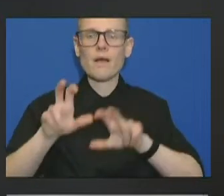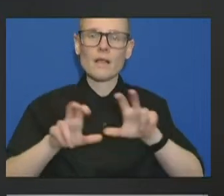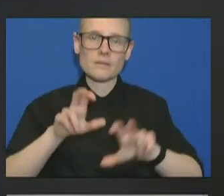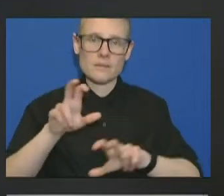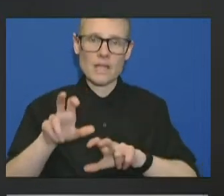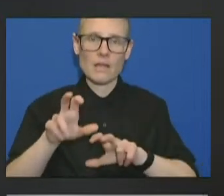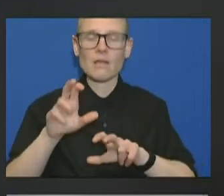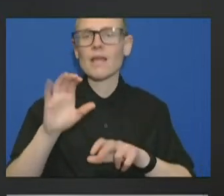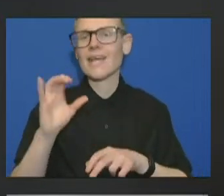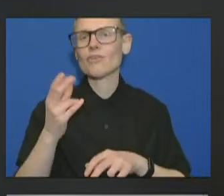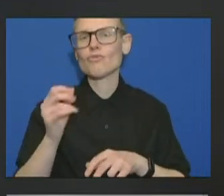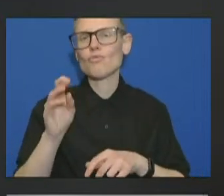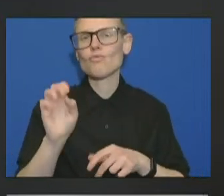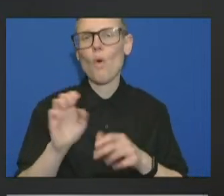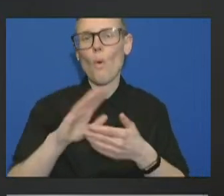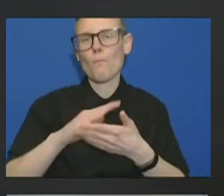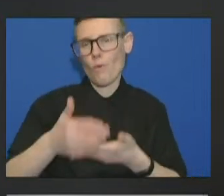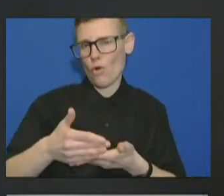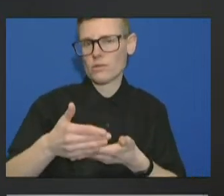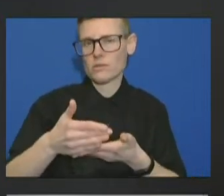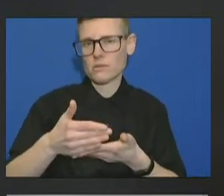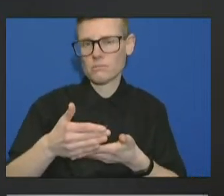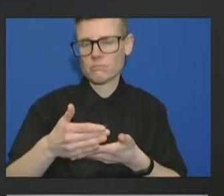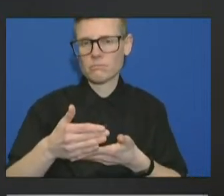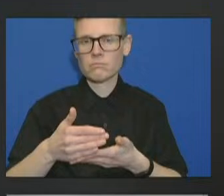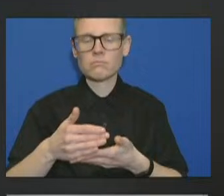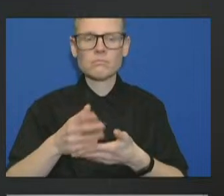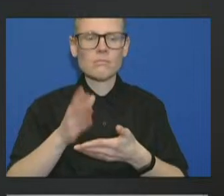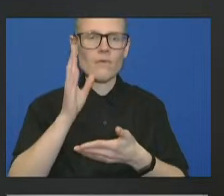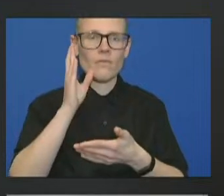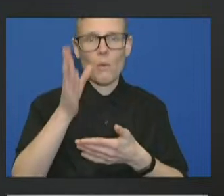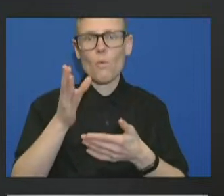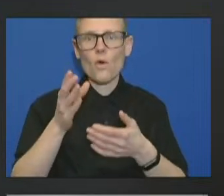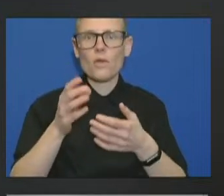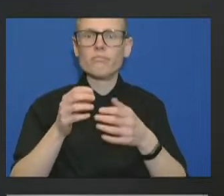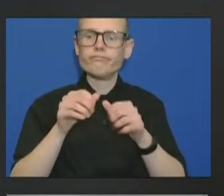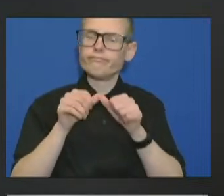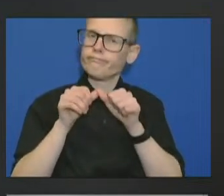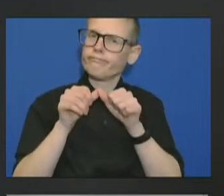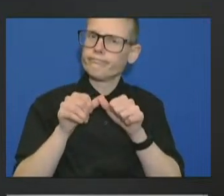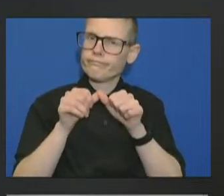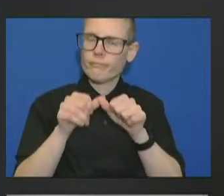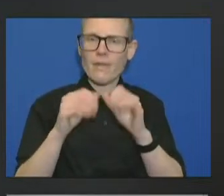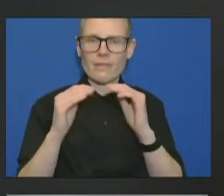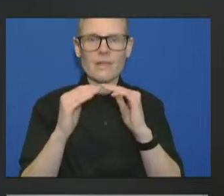some things that we need to do in terms of investments in